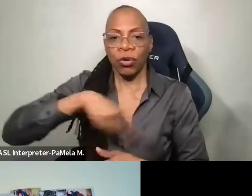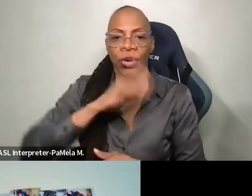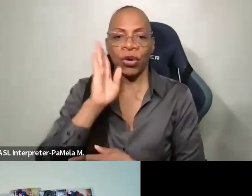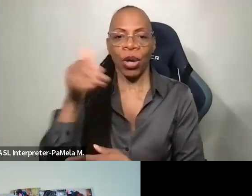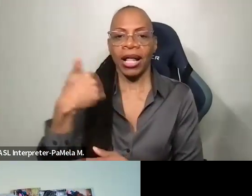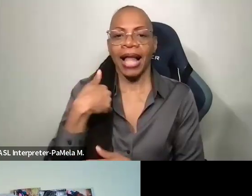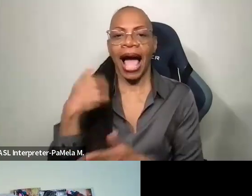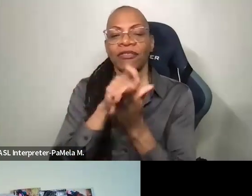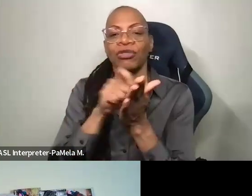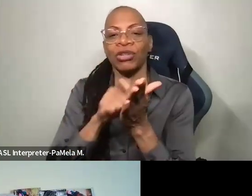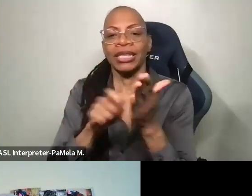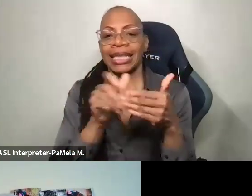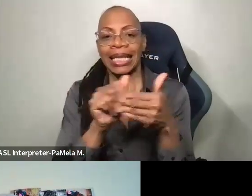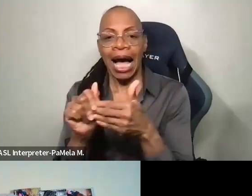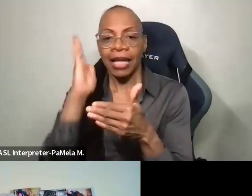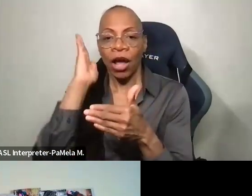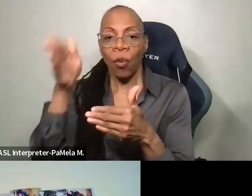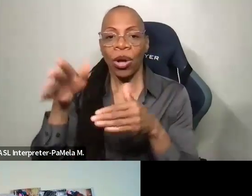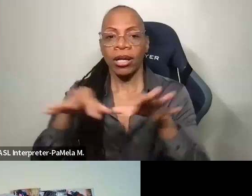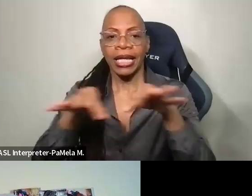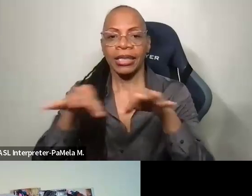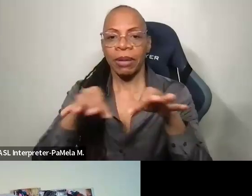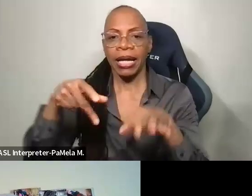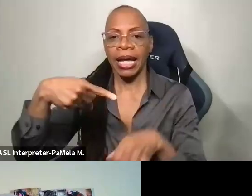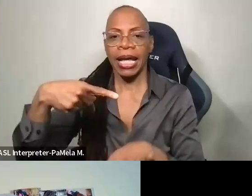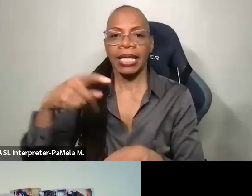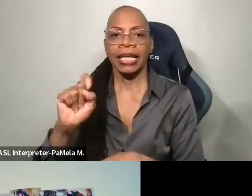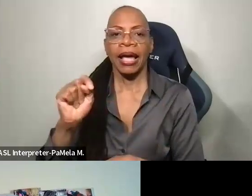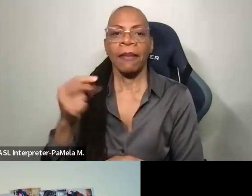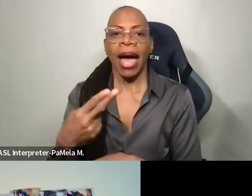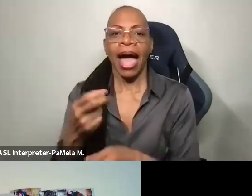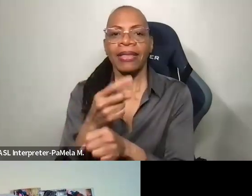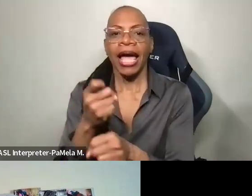I will explain it in the PATH annual report training that we do this fall